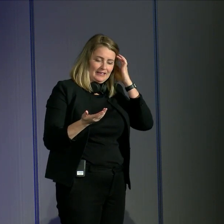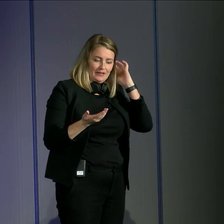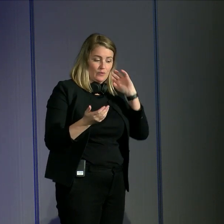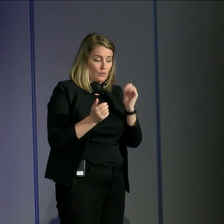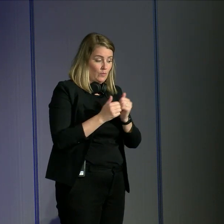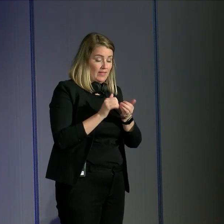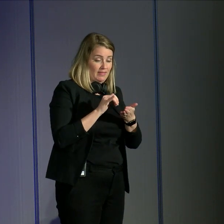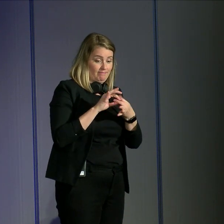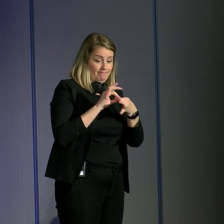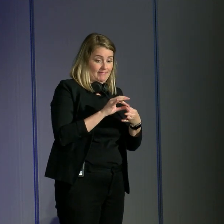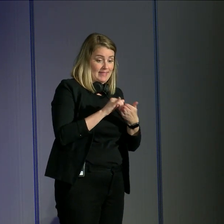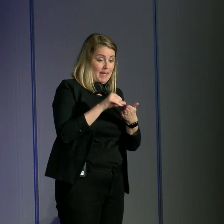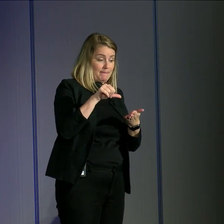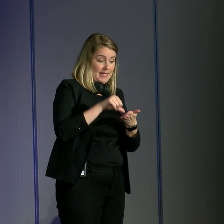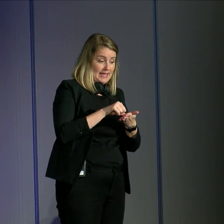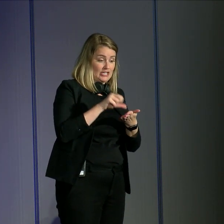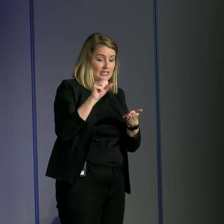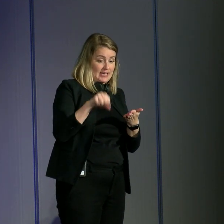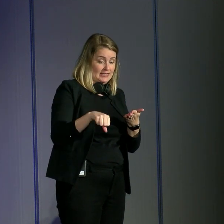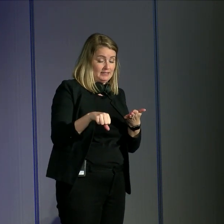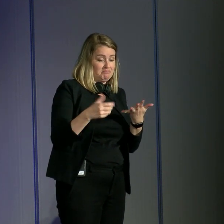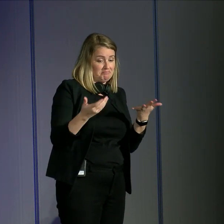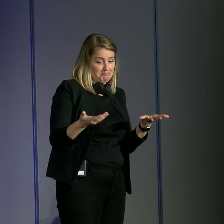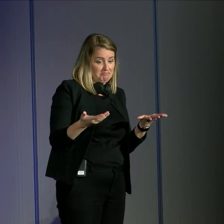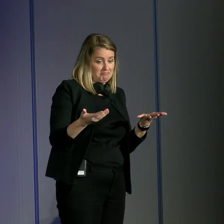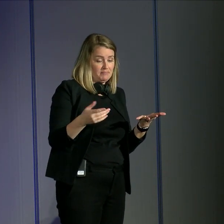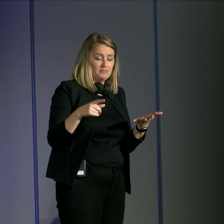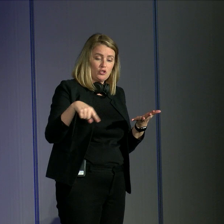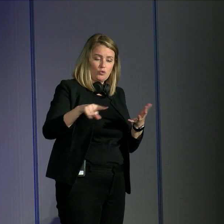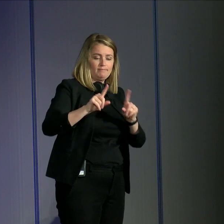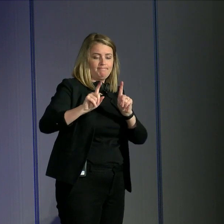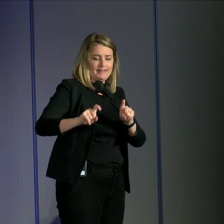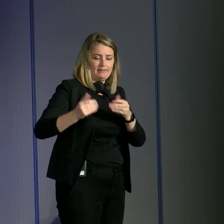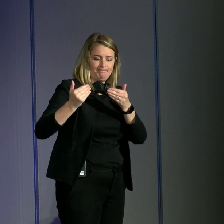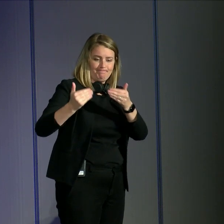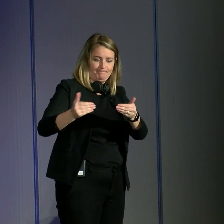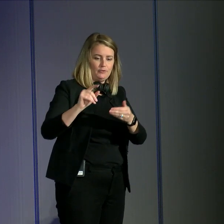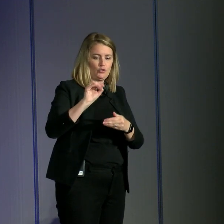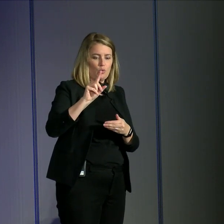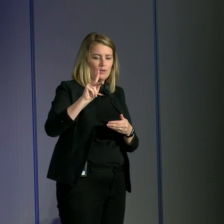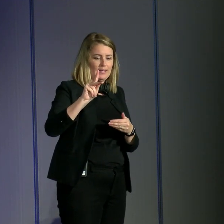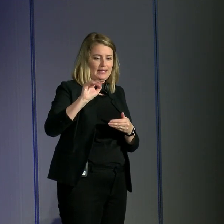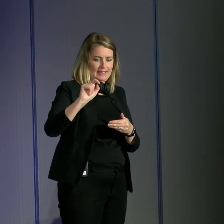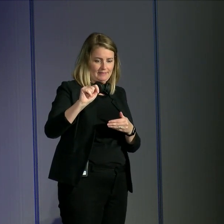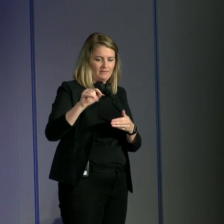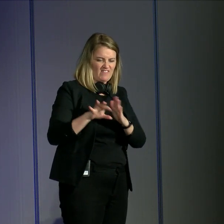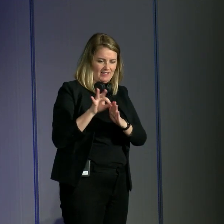that page. So, go and test it with the toolkit. Find the issues.